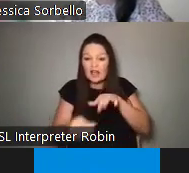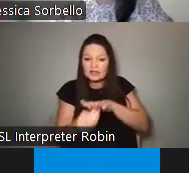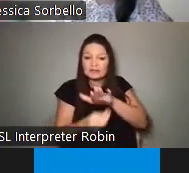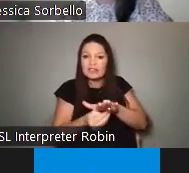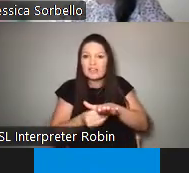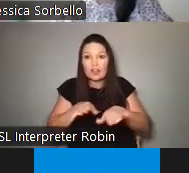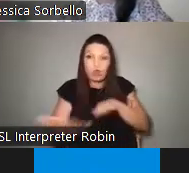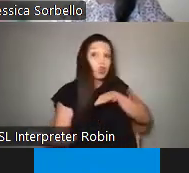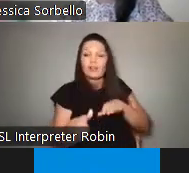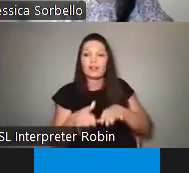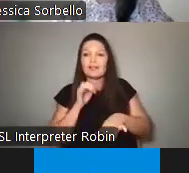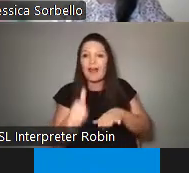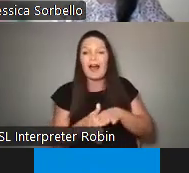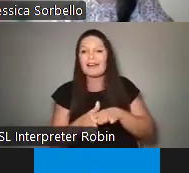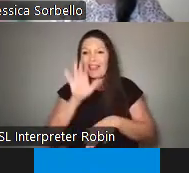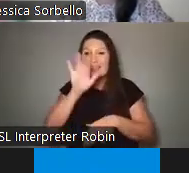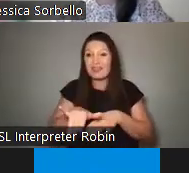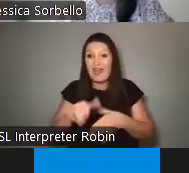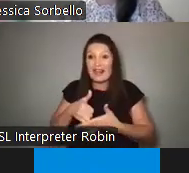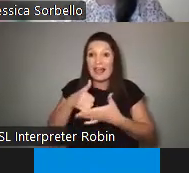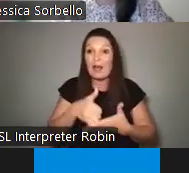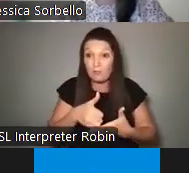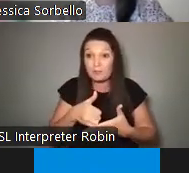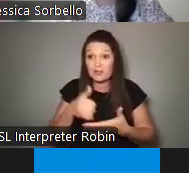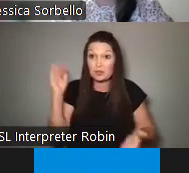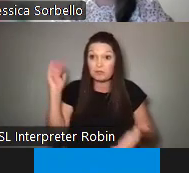falling. Right? Or the red socks where you know